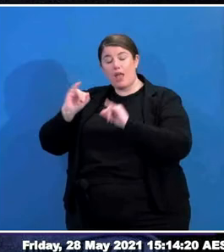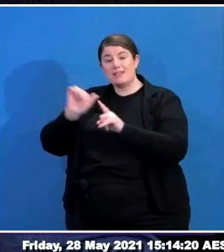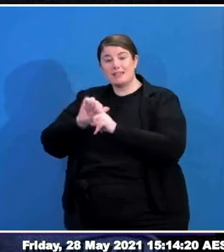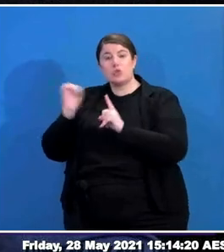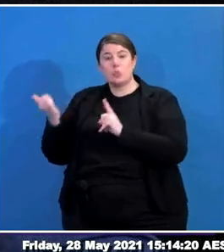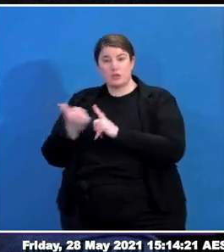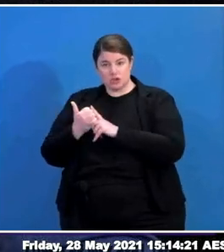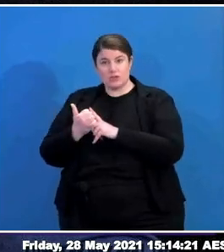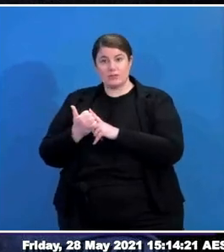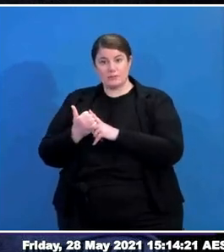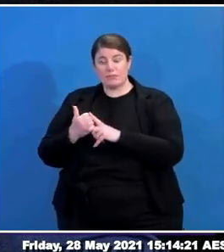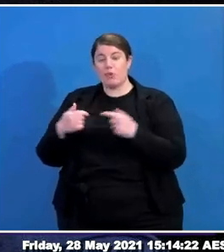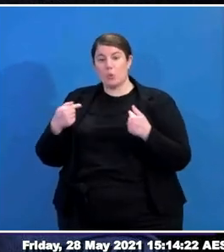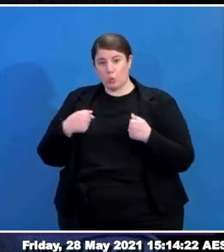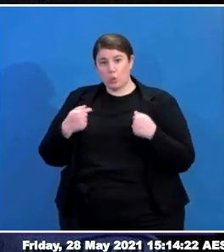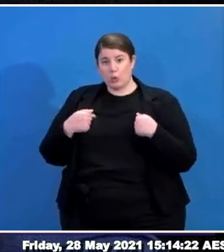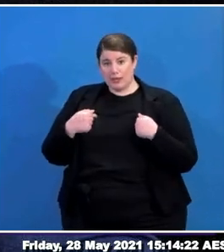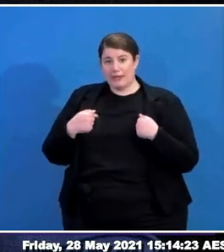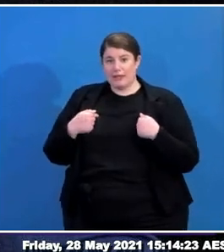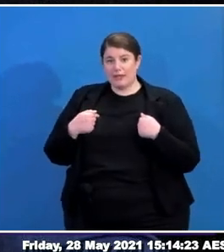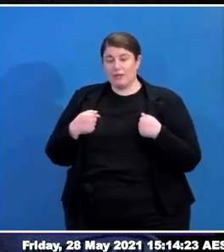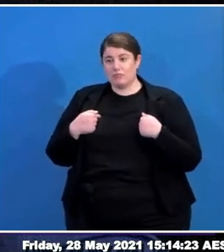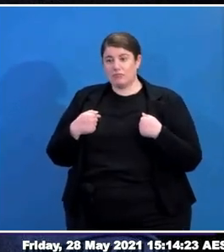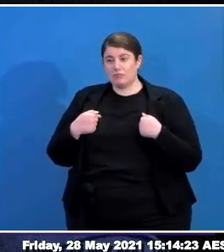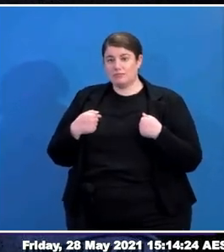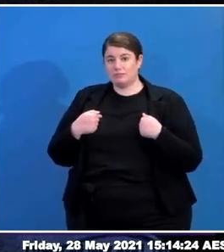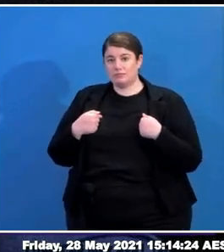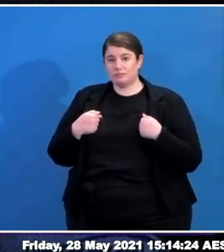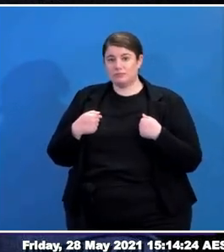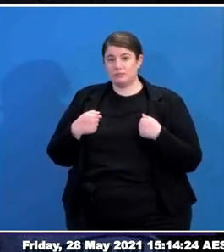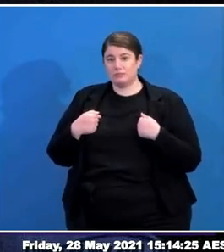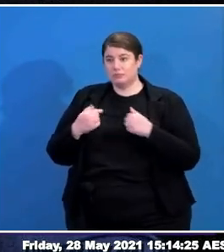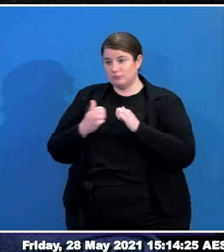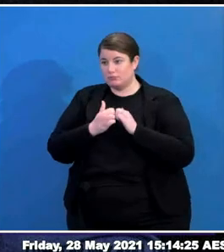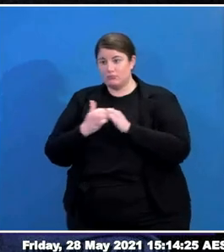essentially we work with the NDIA.